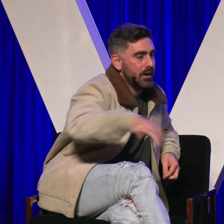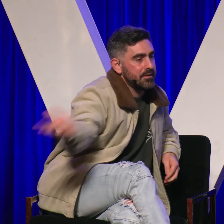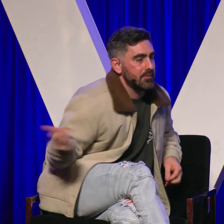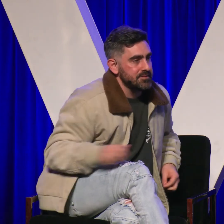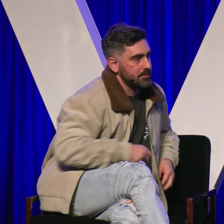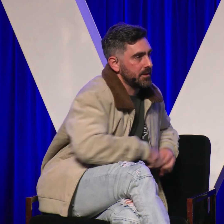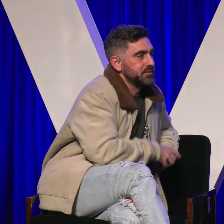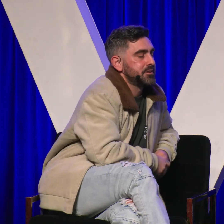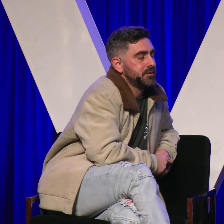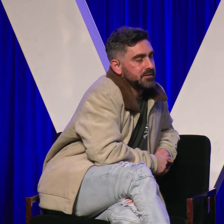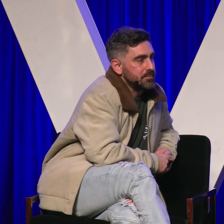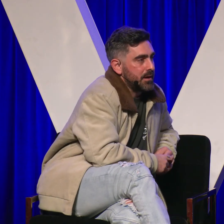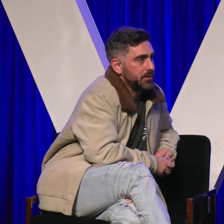they find something else. It doesn't matter.